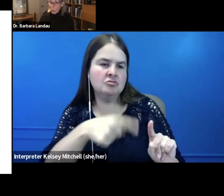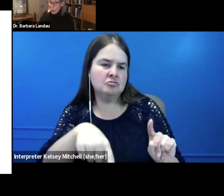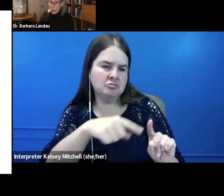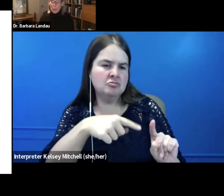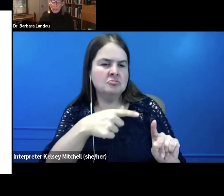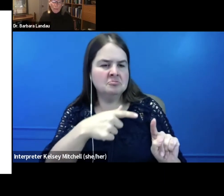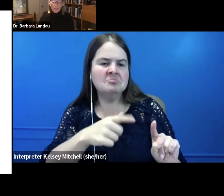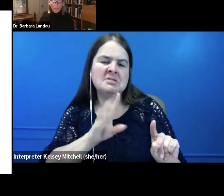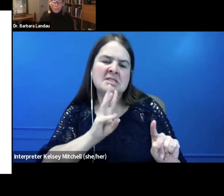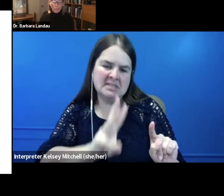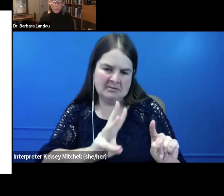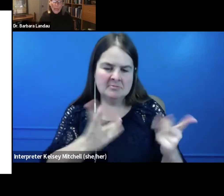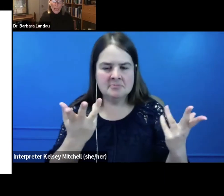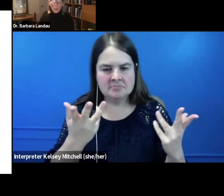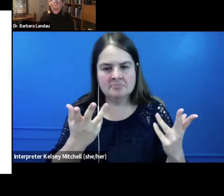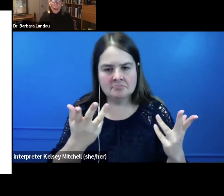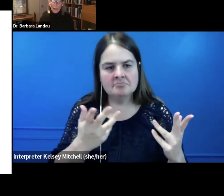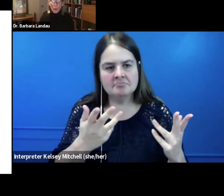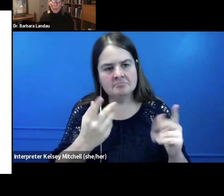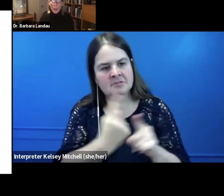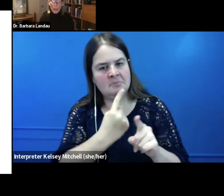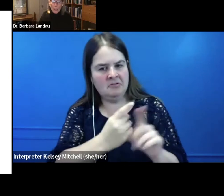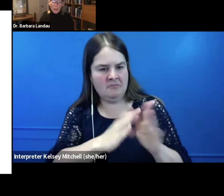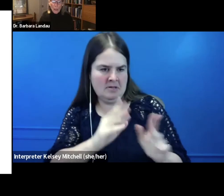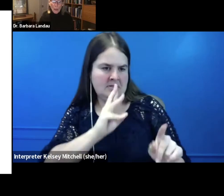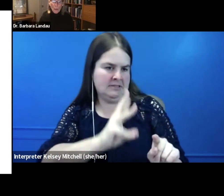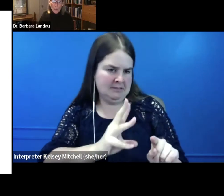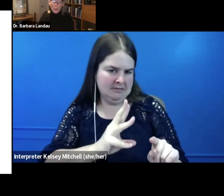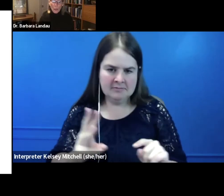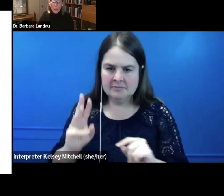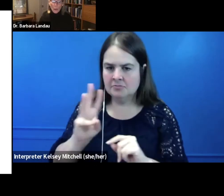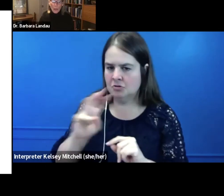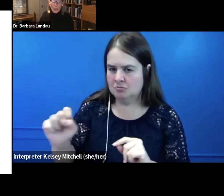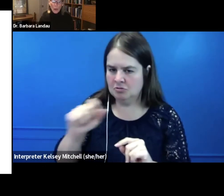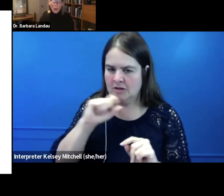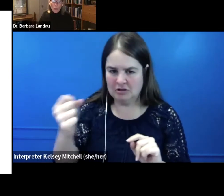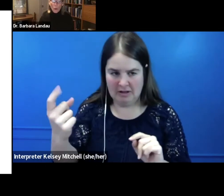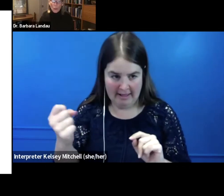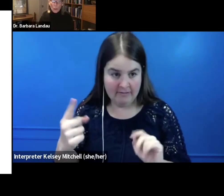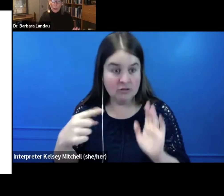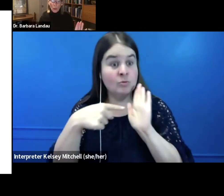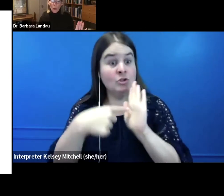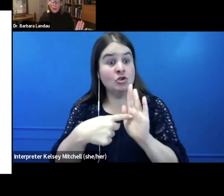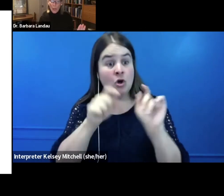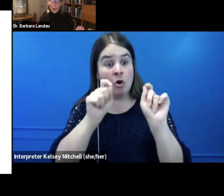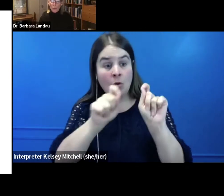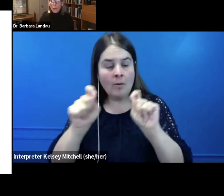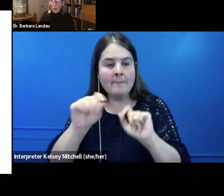six and we have here plotted the percent